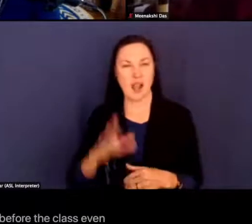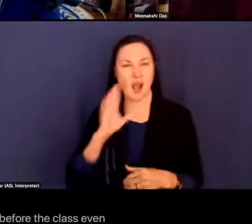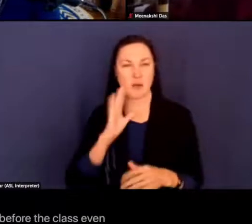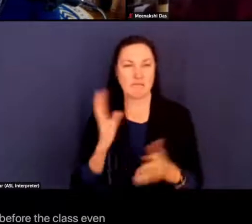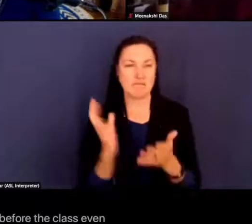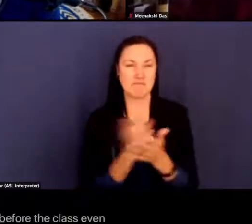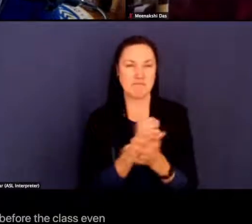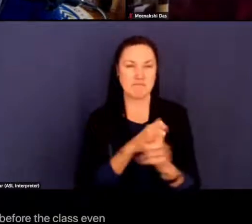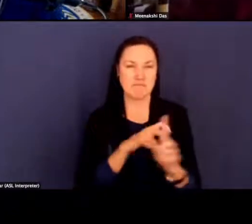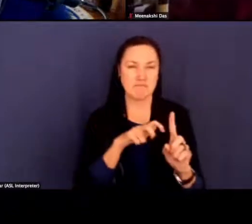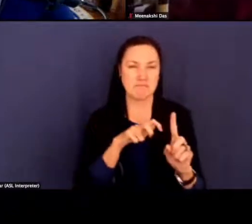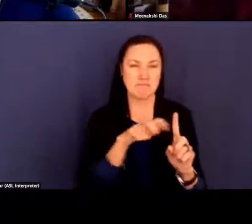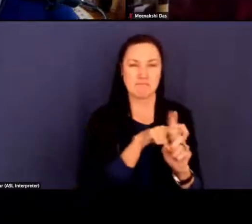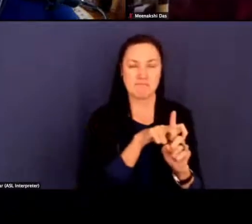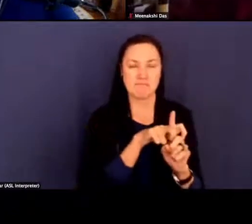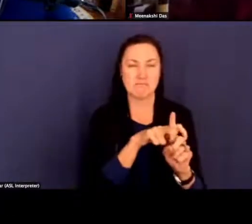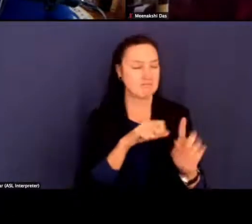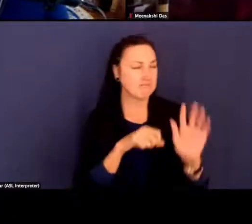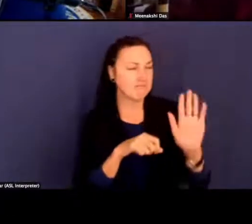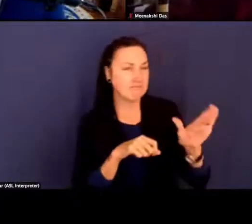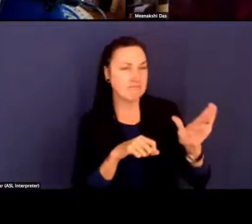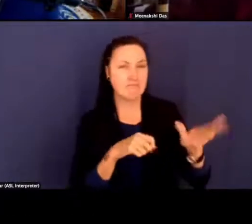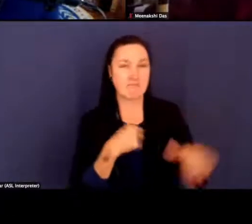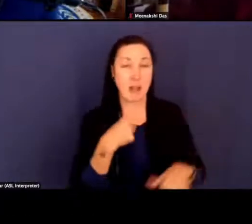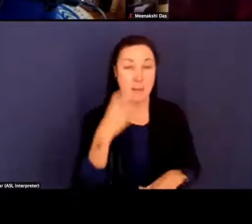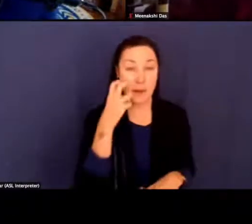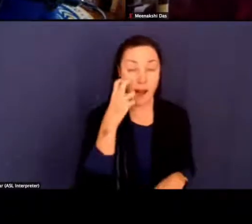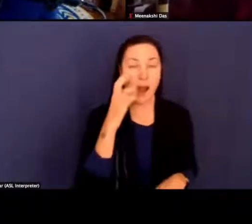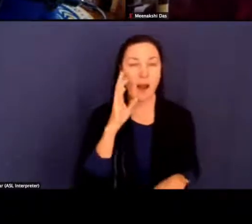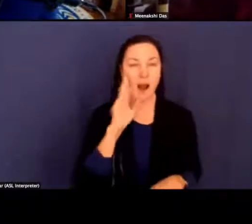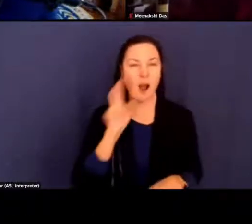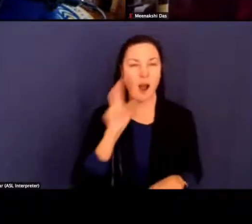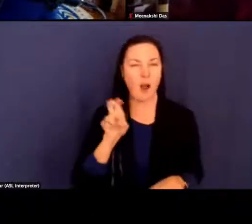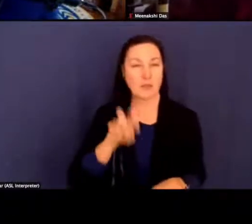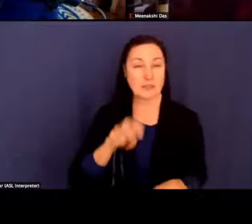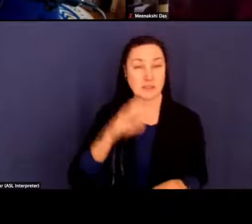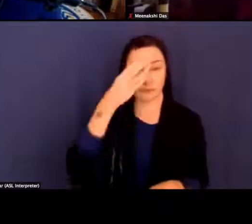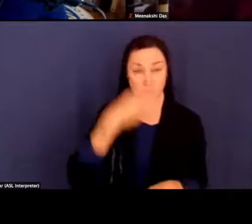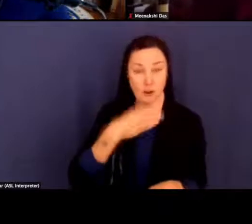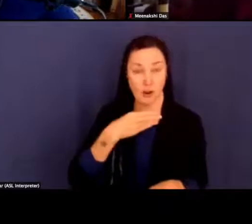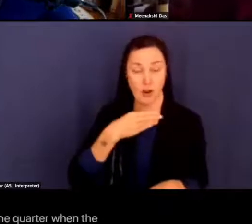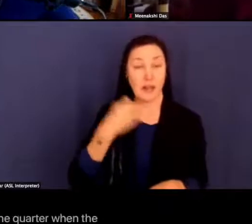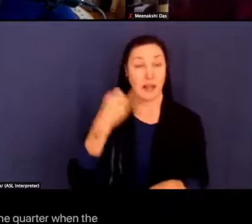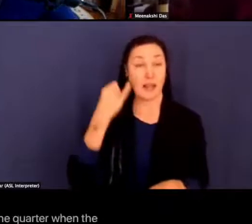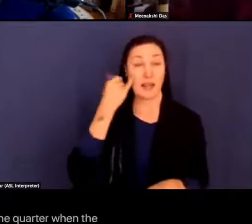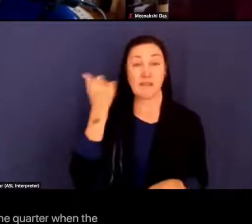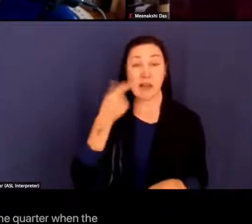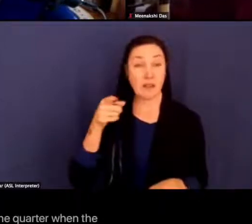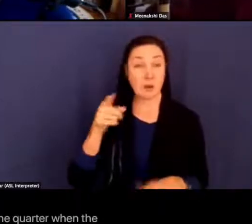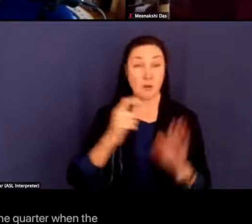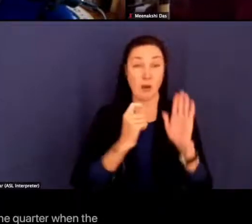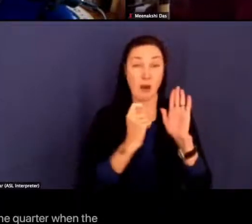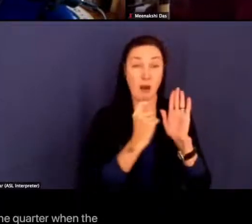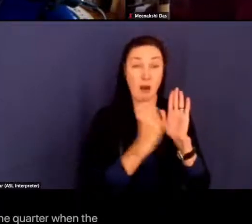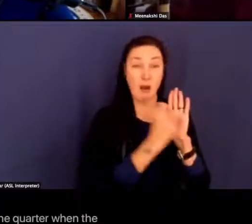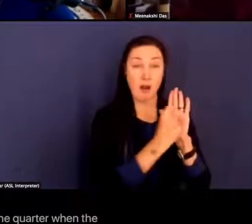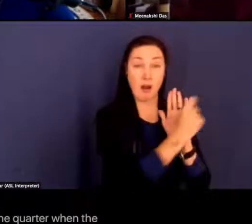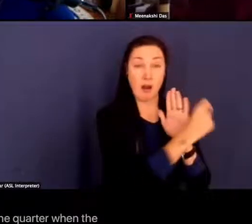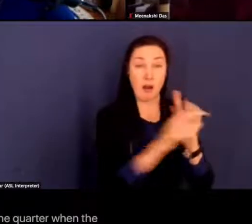I would say I'm blind I will sit near the front probably and if there is something I don't understand what you are writing on the board I will ask about it.